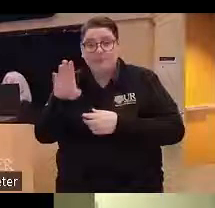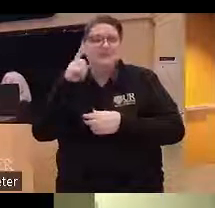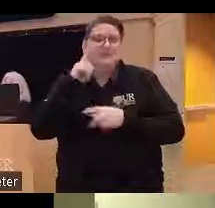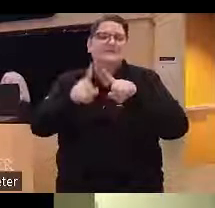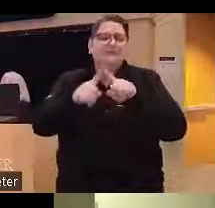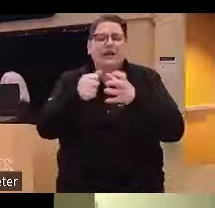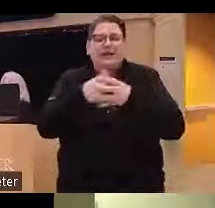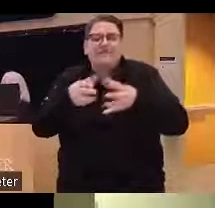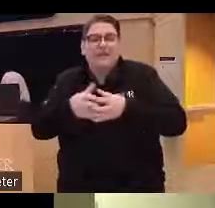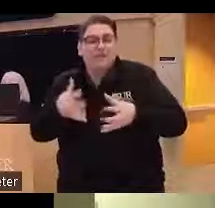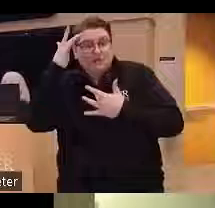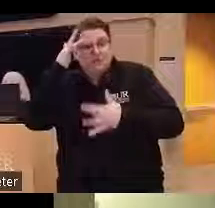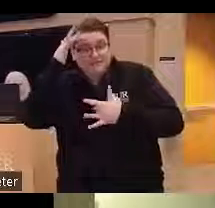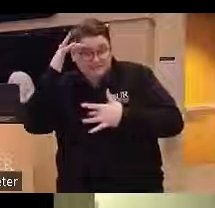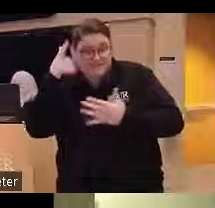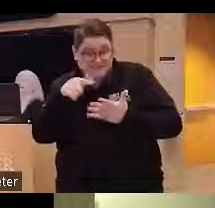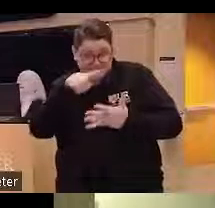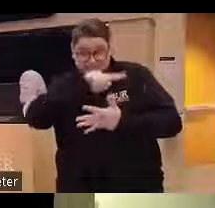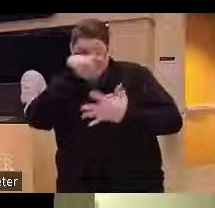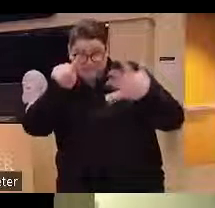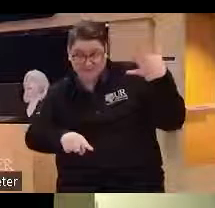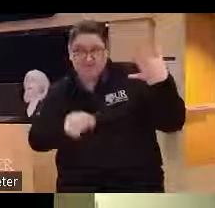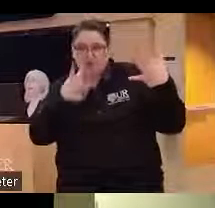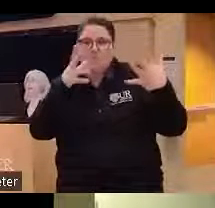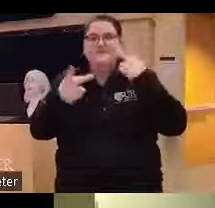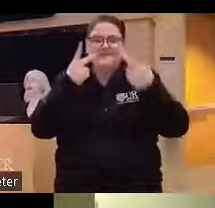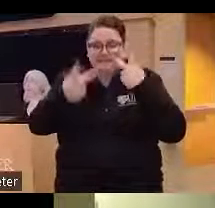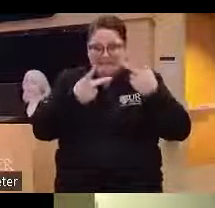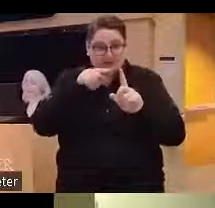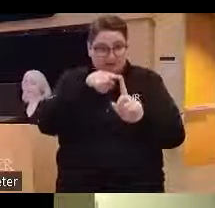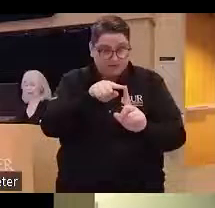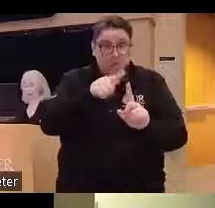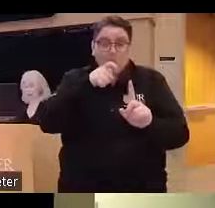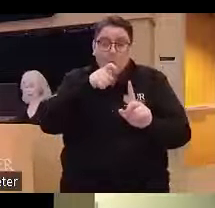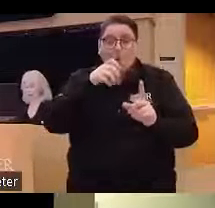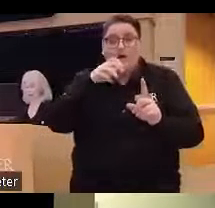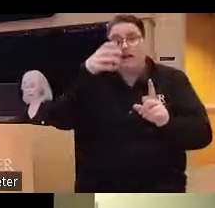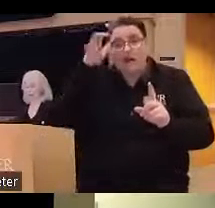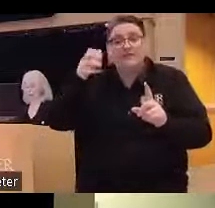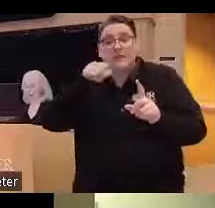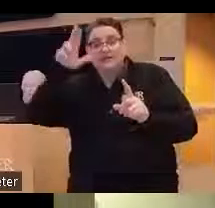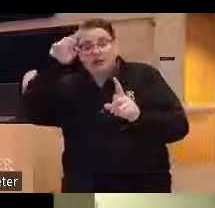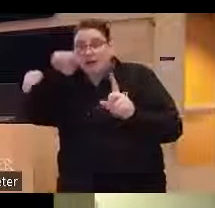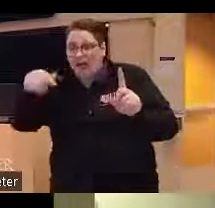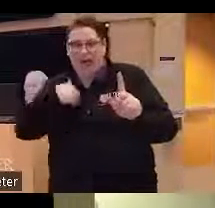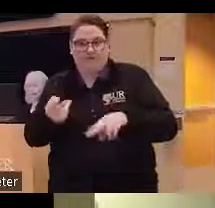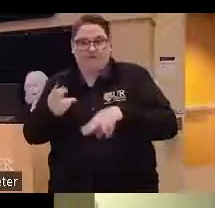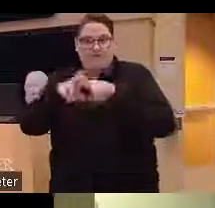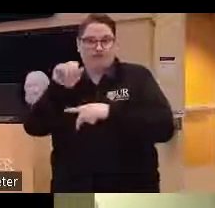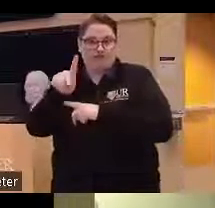conditions a registry you will find the relatives have a greatly increased risk for schizophrenia